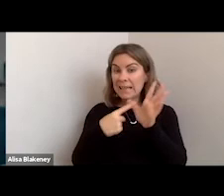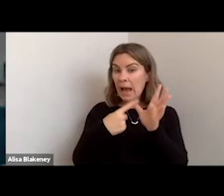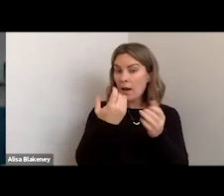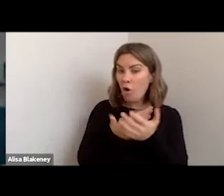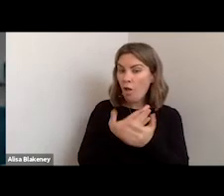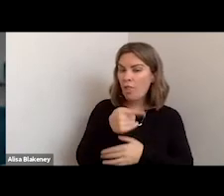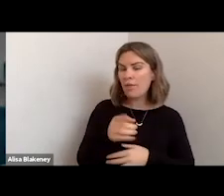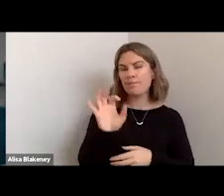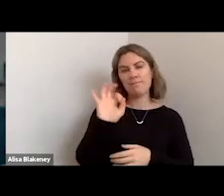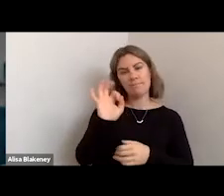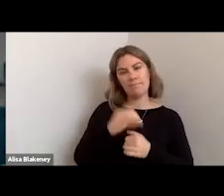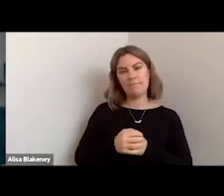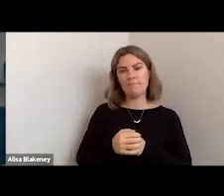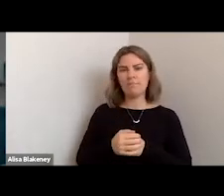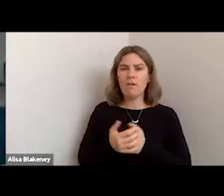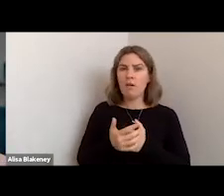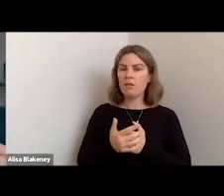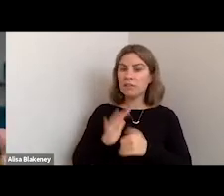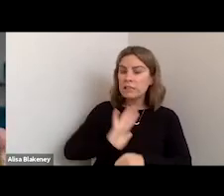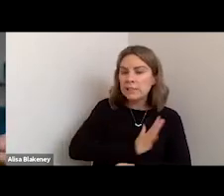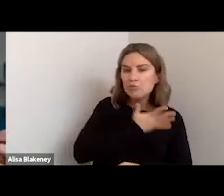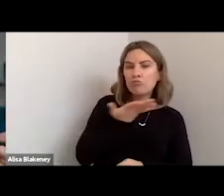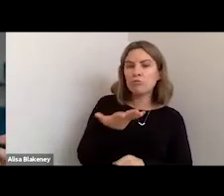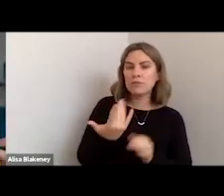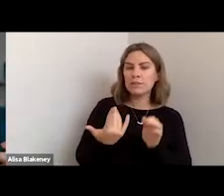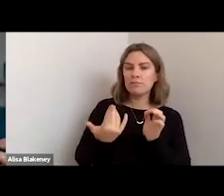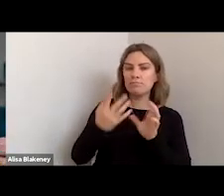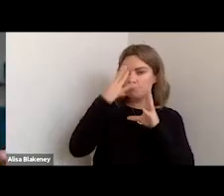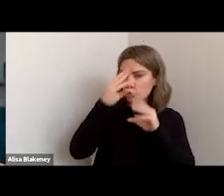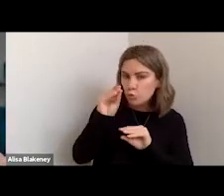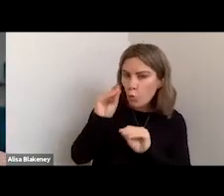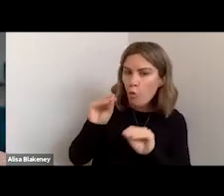tutorials, edgey marketing, edgy social. If you want to do